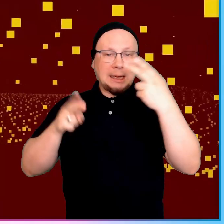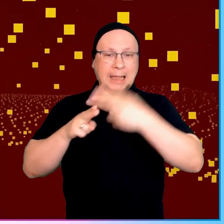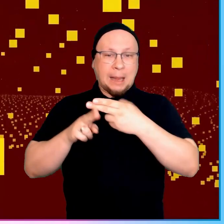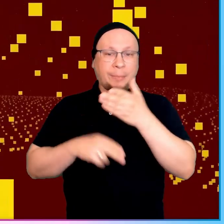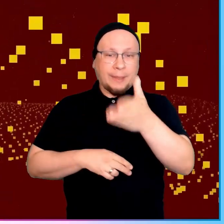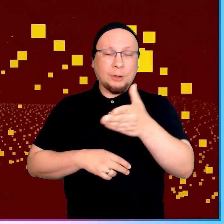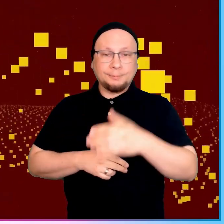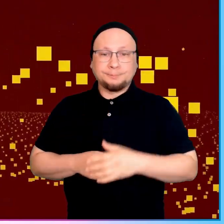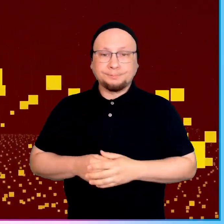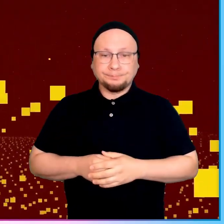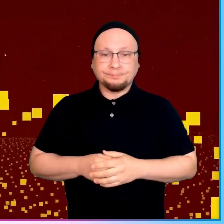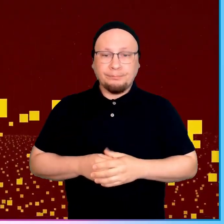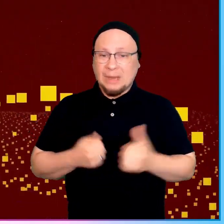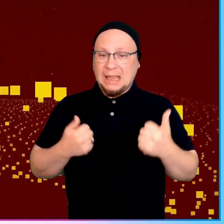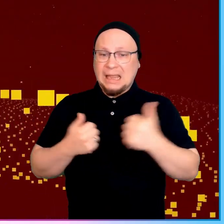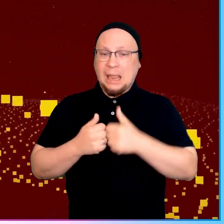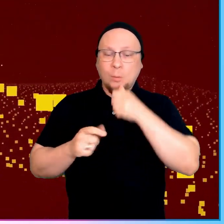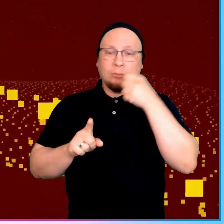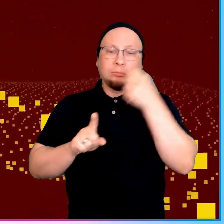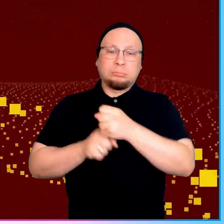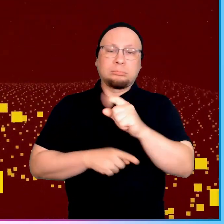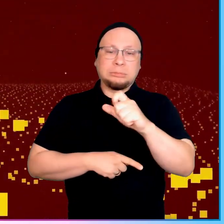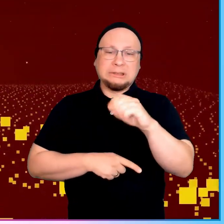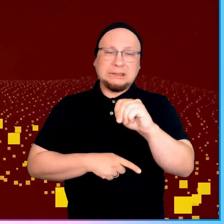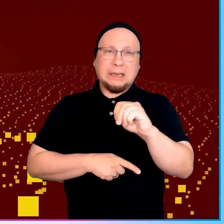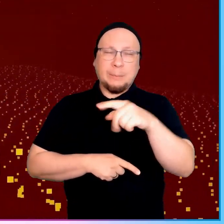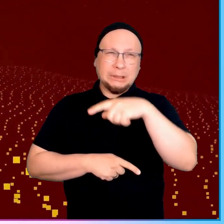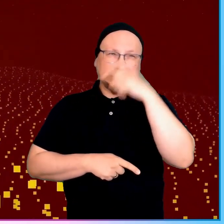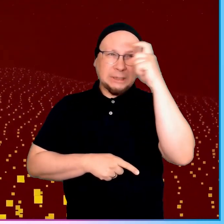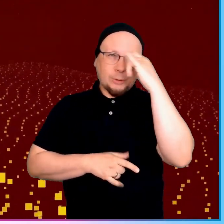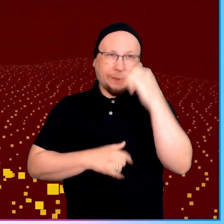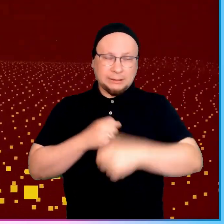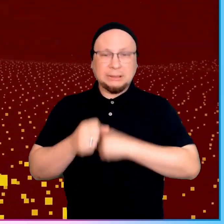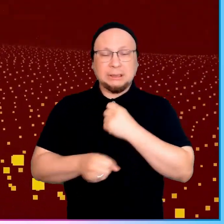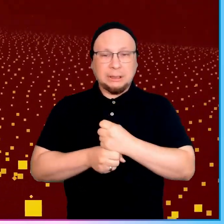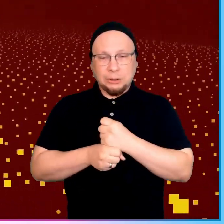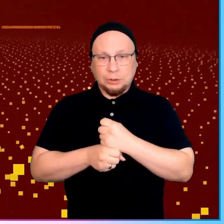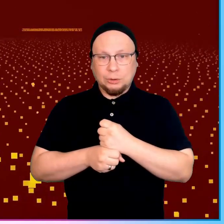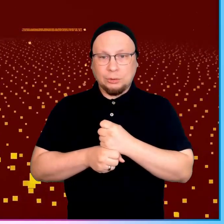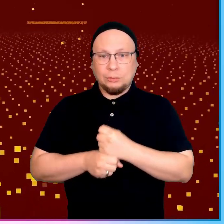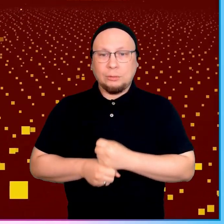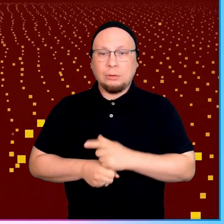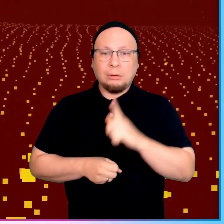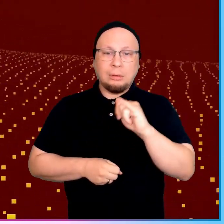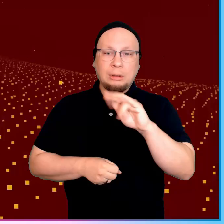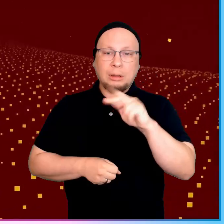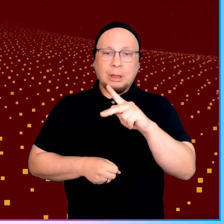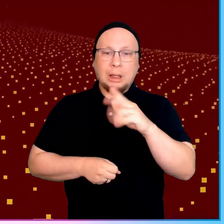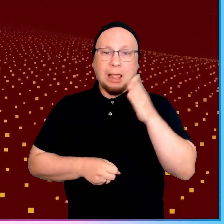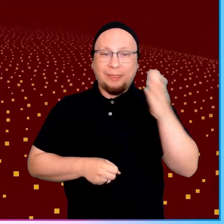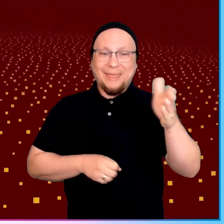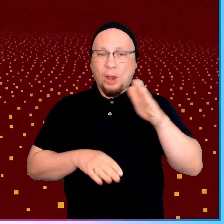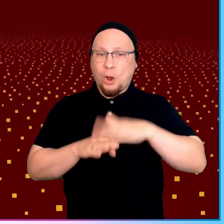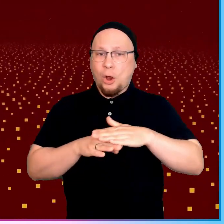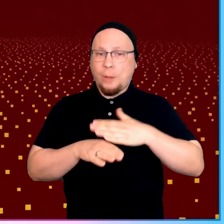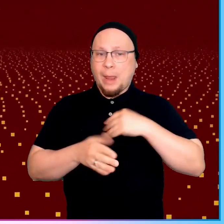The full game will be coming to Steam in Summer of 2024. You can find a link to it on the Steam Sale Page this year that we